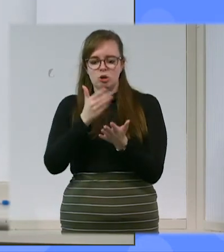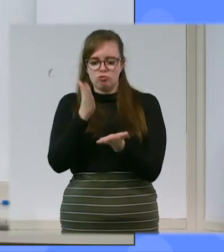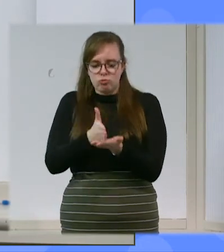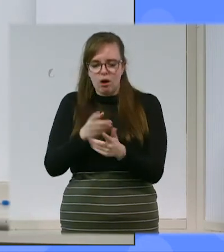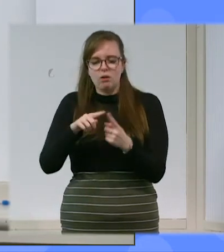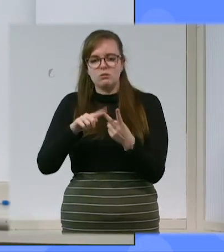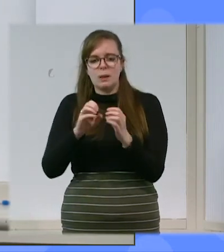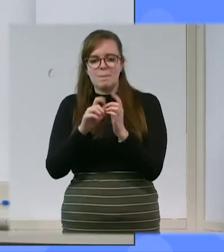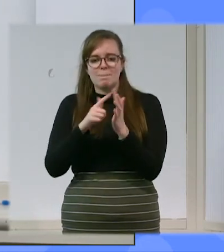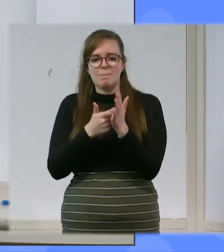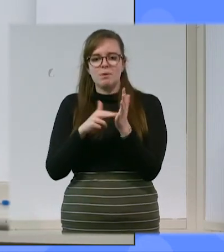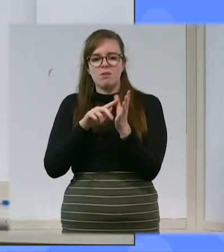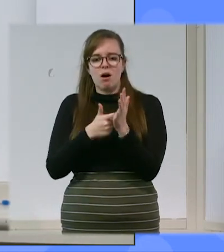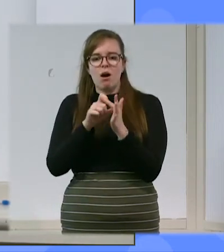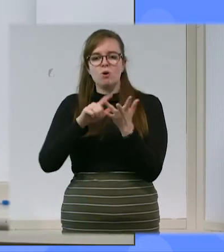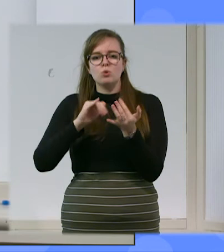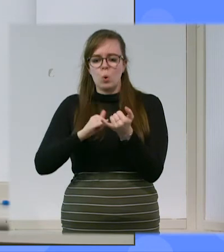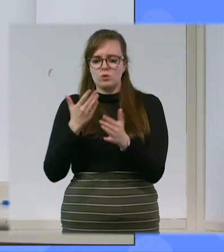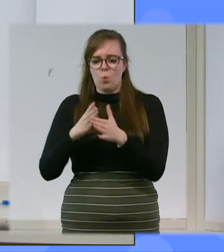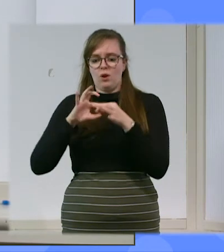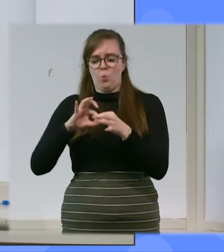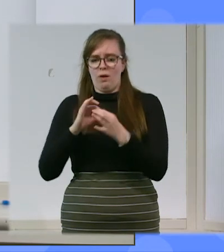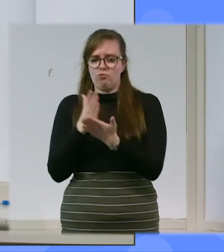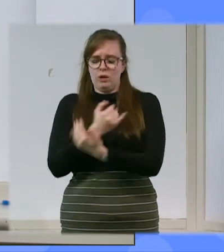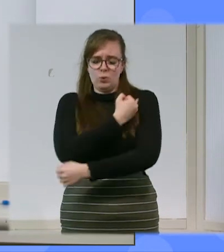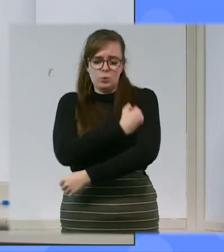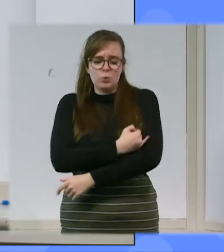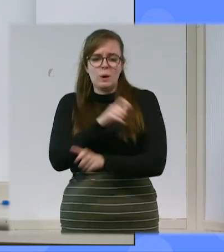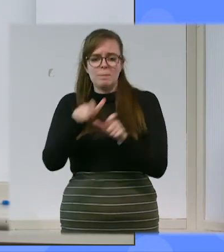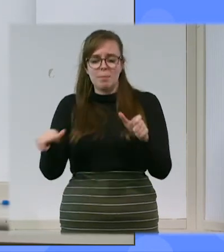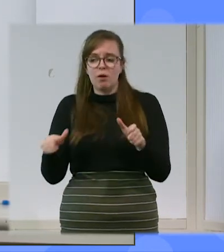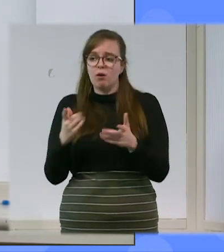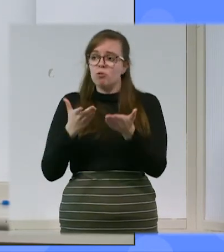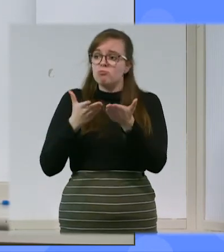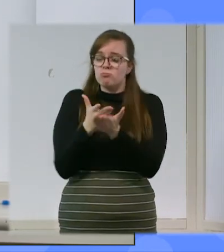most disadvantaged people in society the reality is in the UK generally despite